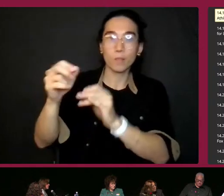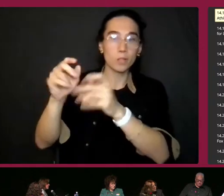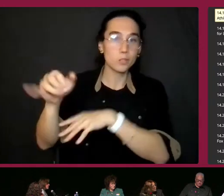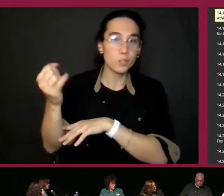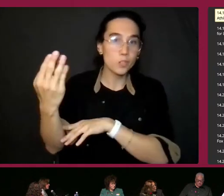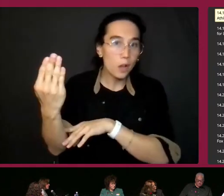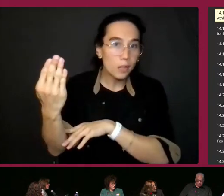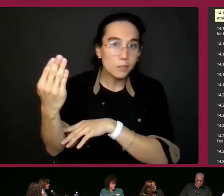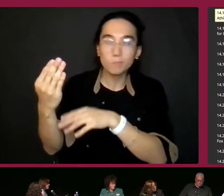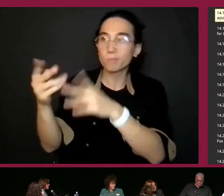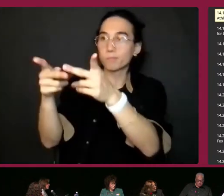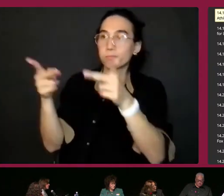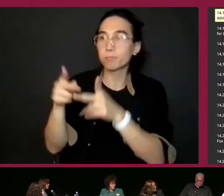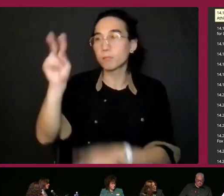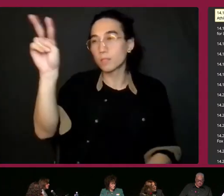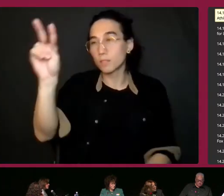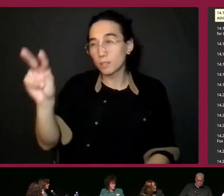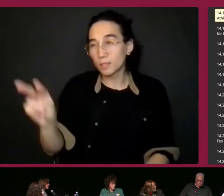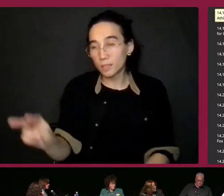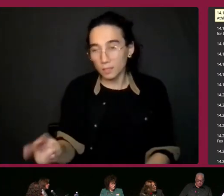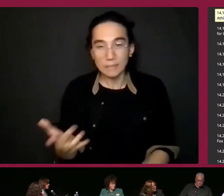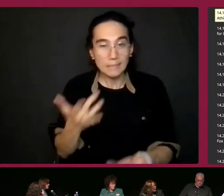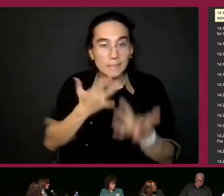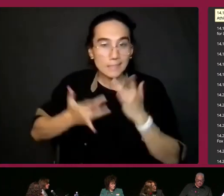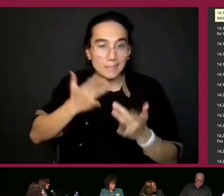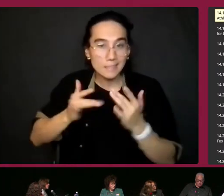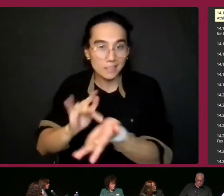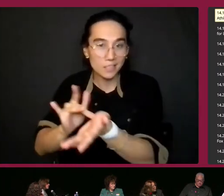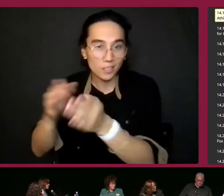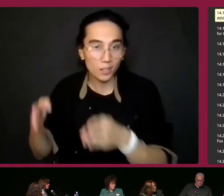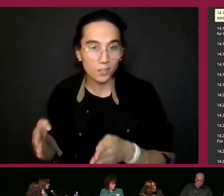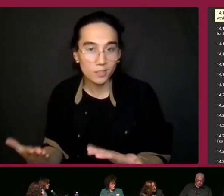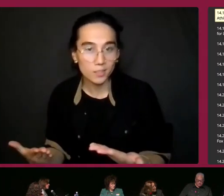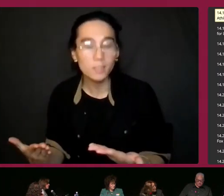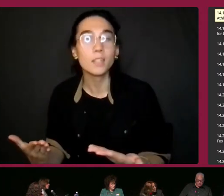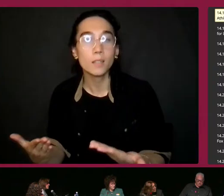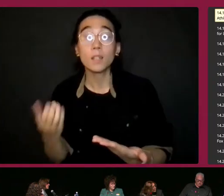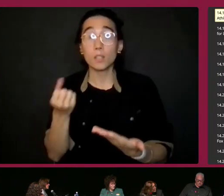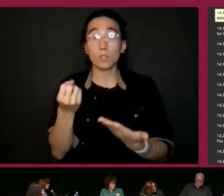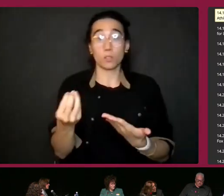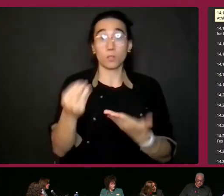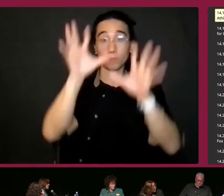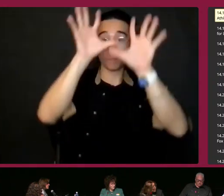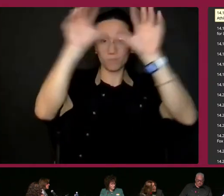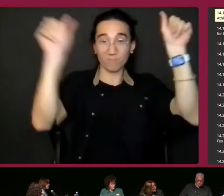Um, so I'm sure, as Dr. Zellet said, that a physician assistant is